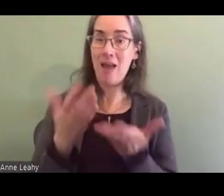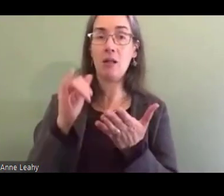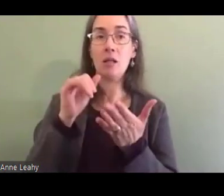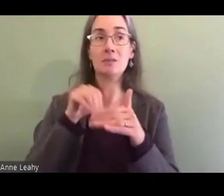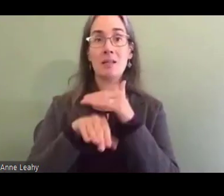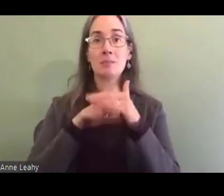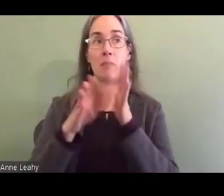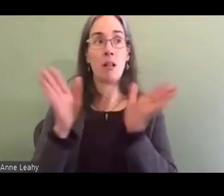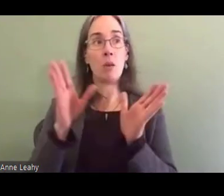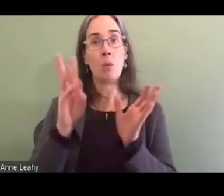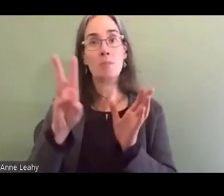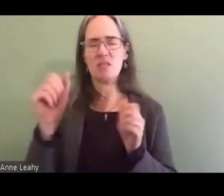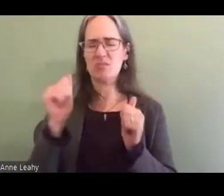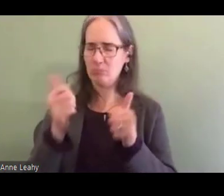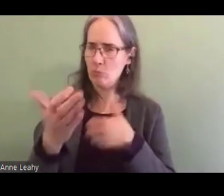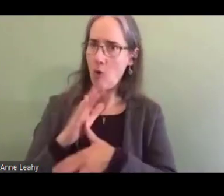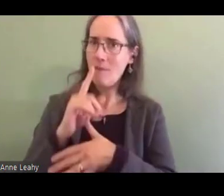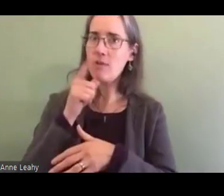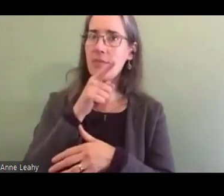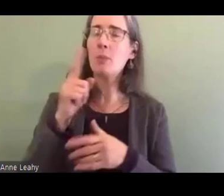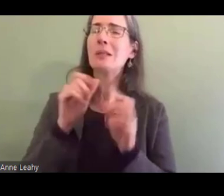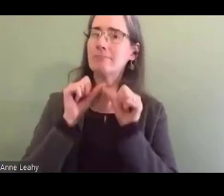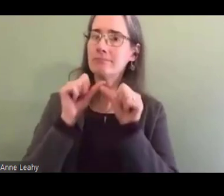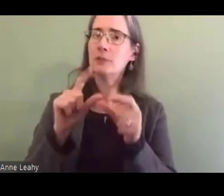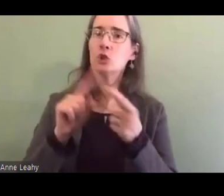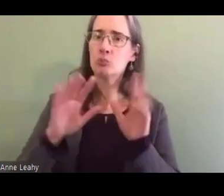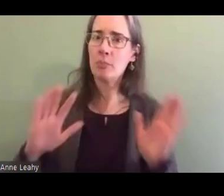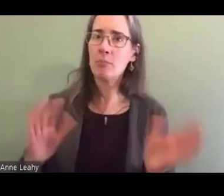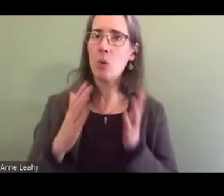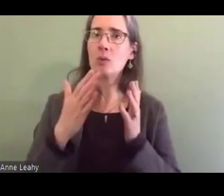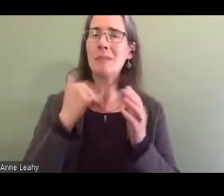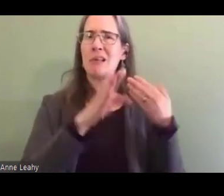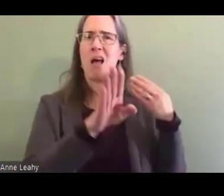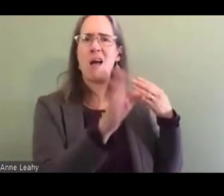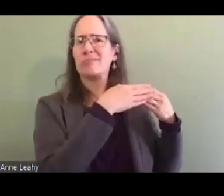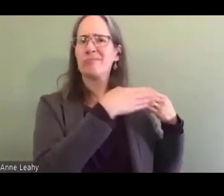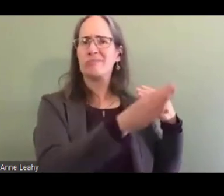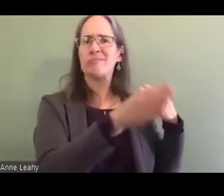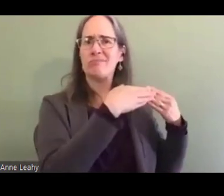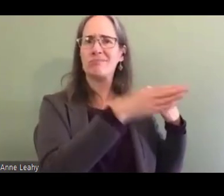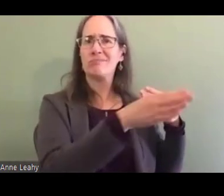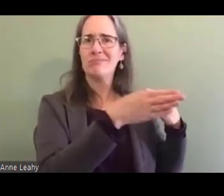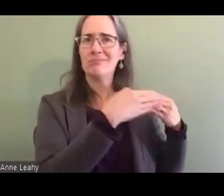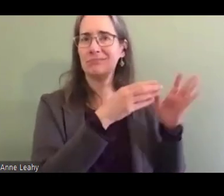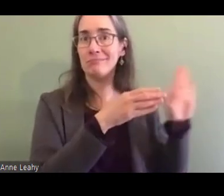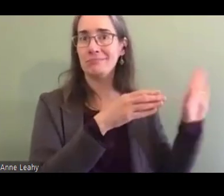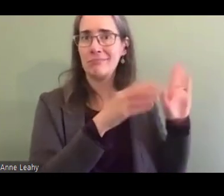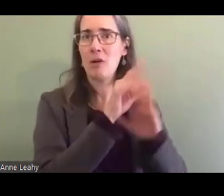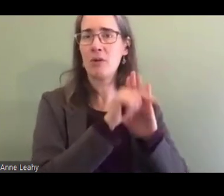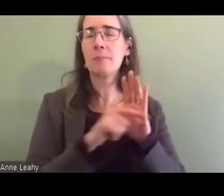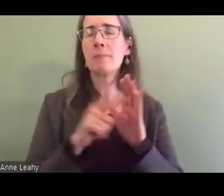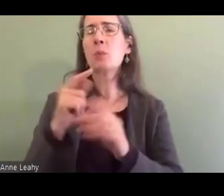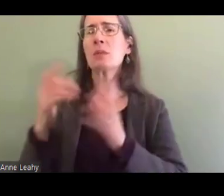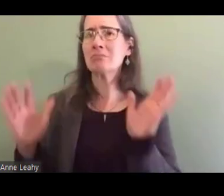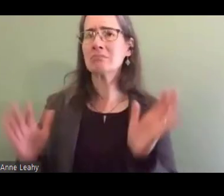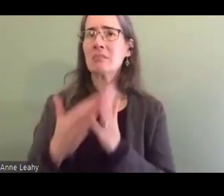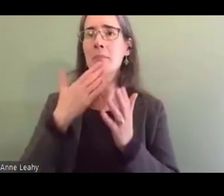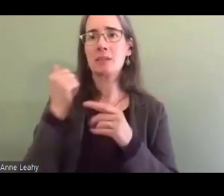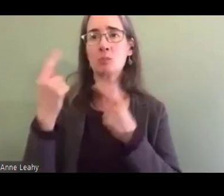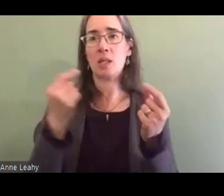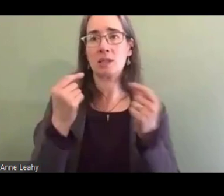We are going to continue to promote the best practices in how to make sure that